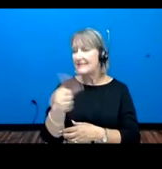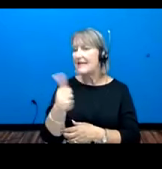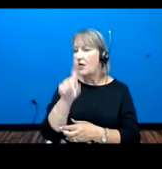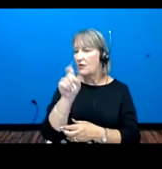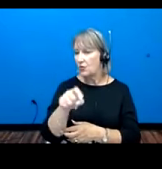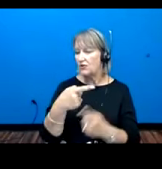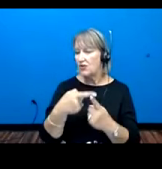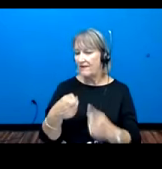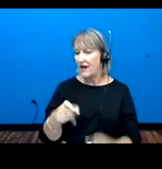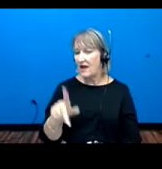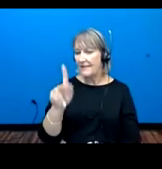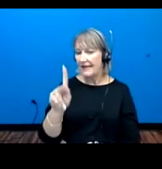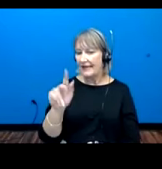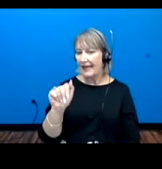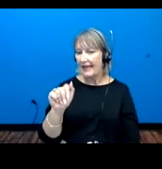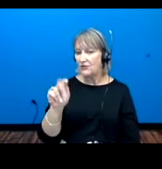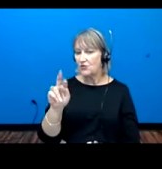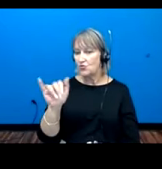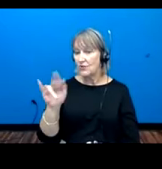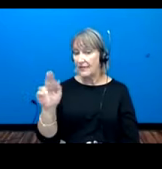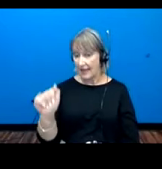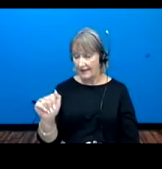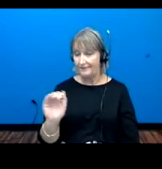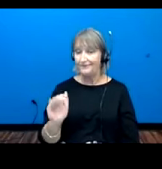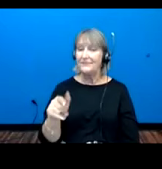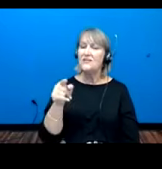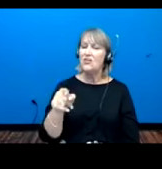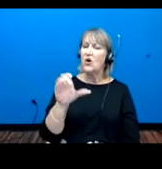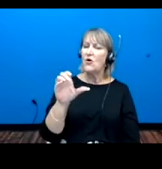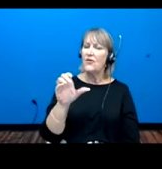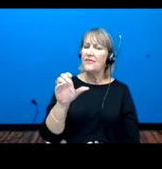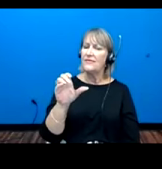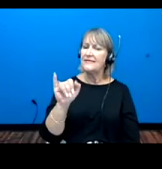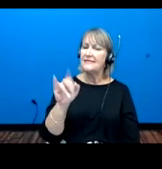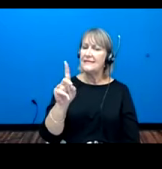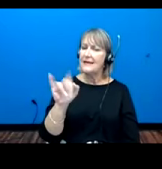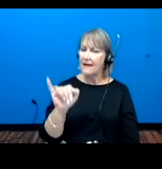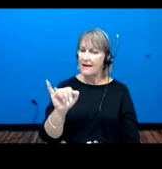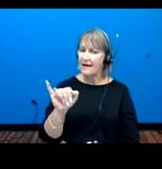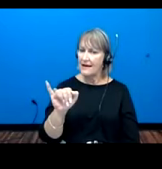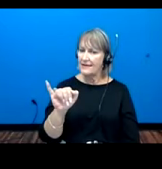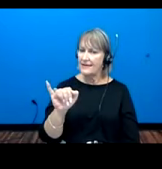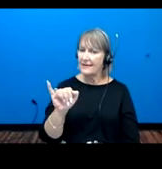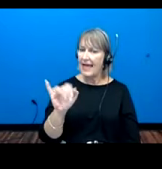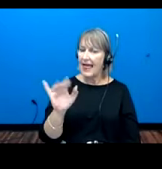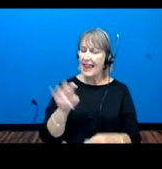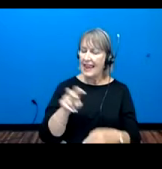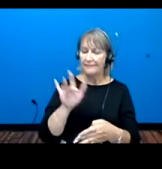asking if we'll be able to add the link to the website here. Liz: Thank you, Sam. And thank you, Katrina.